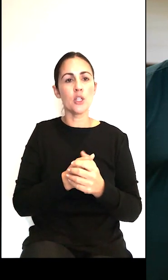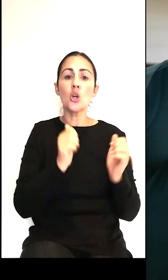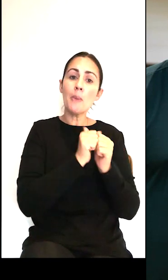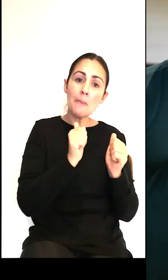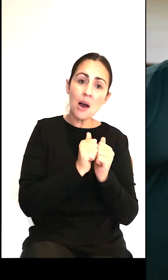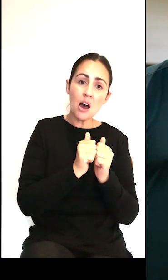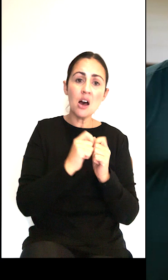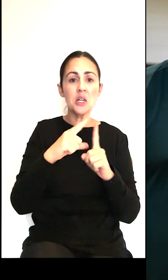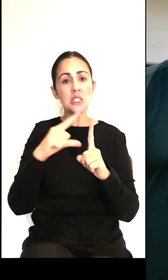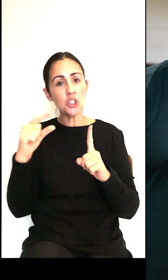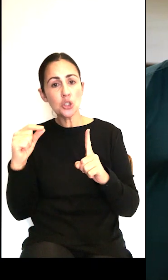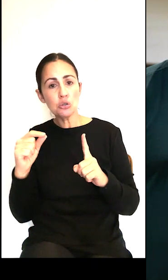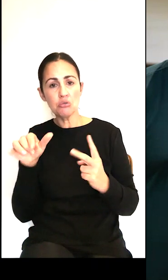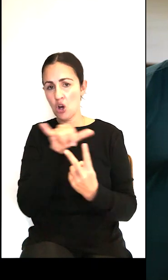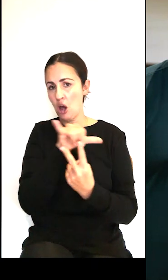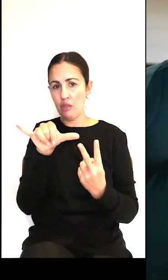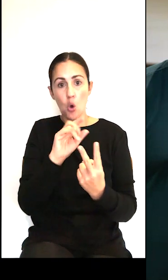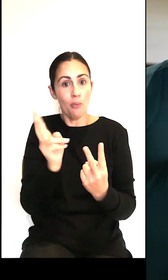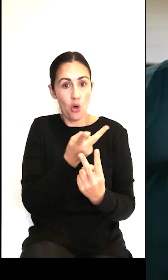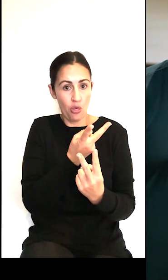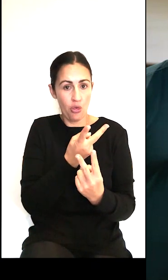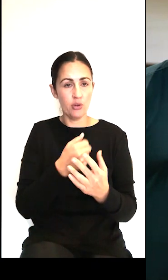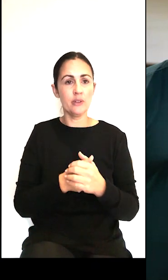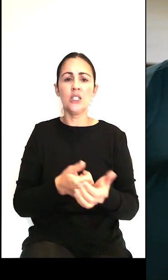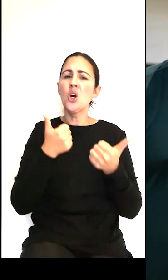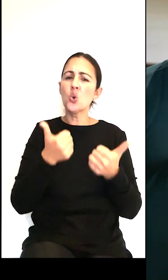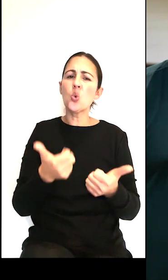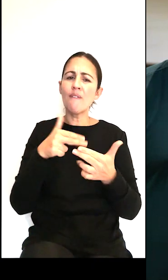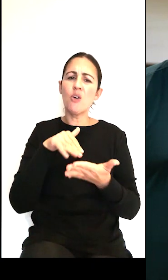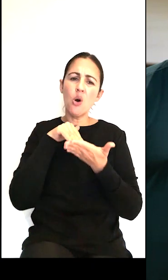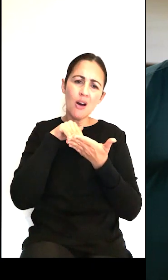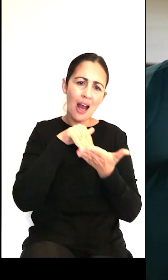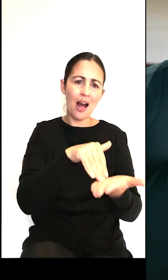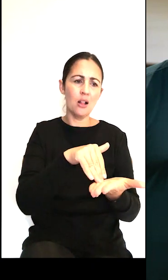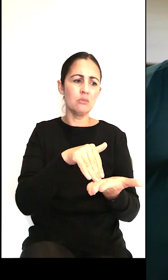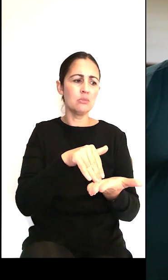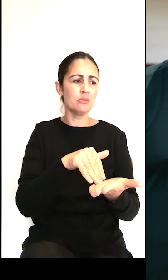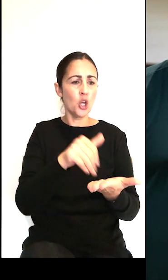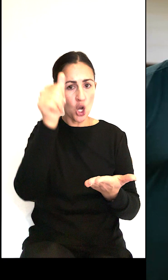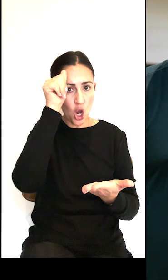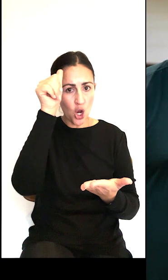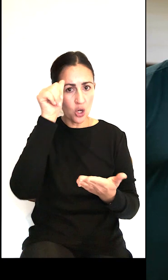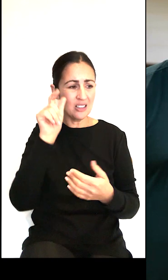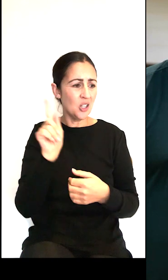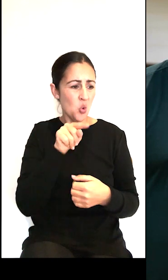And it really just helps to respect those end of life preferences for care. So by having that advance care plan in the My Health Record,